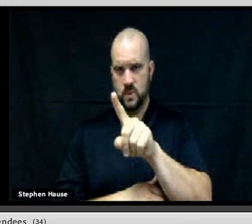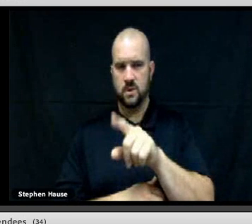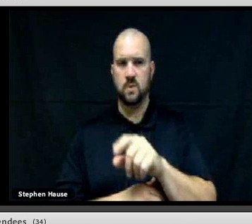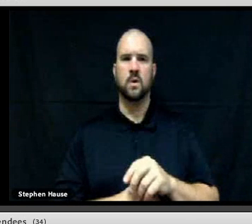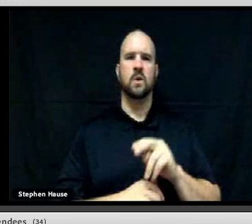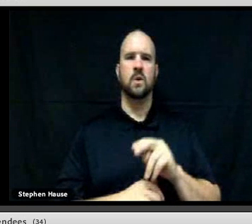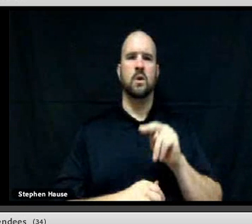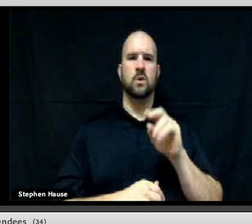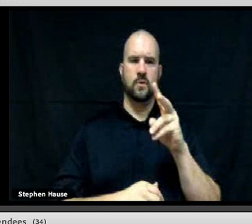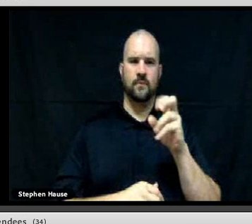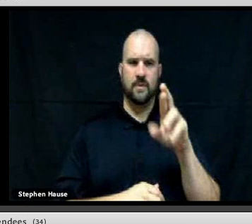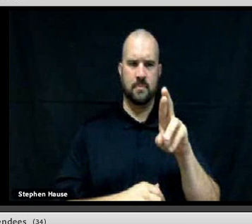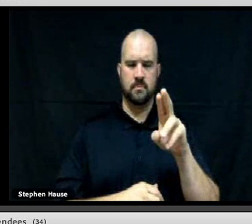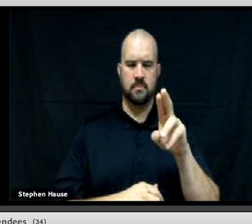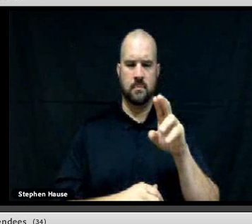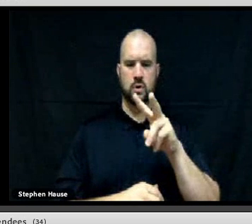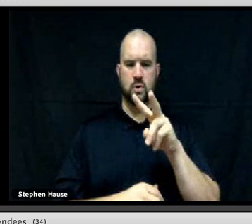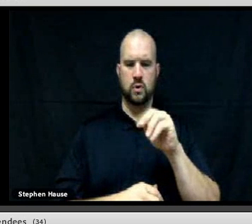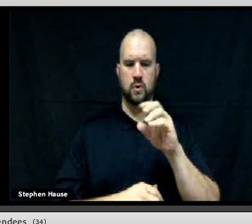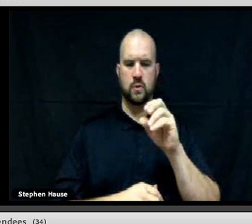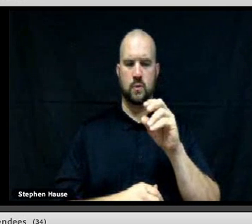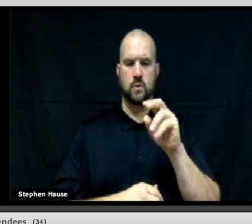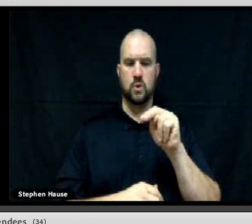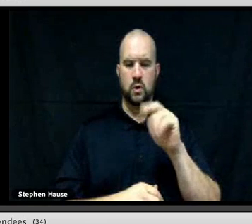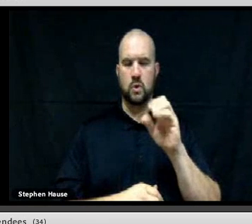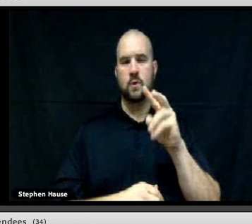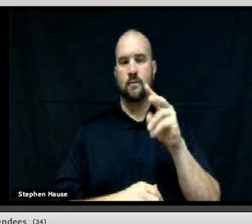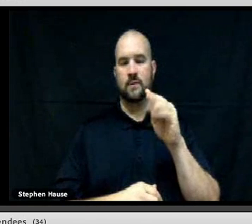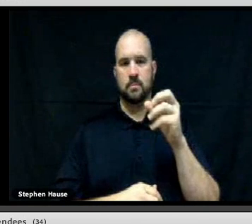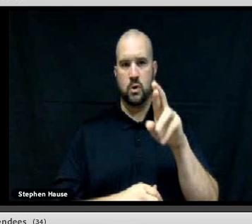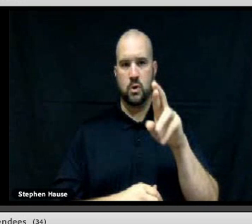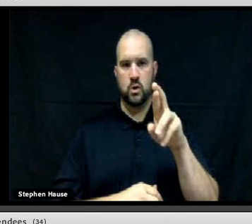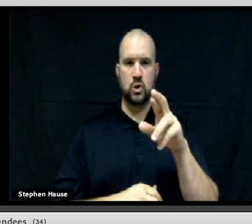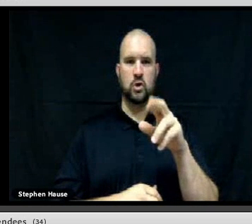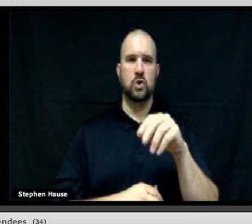Avoiding things like "ca" and "circa," "c,"